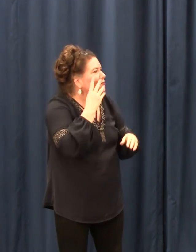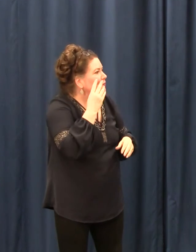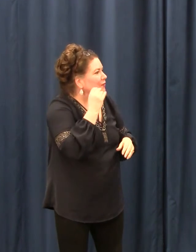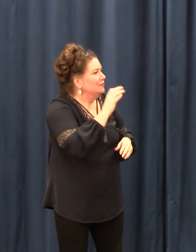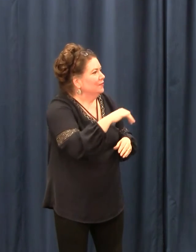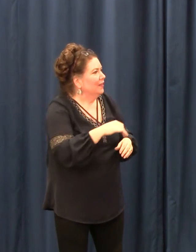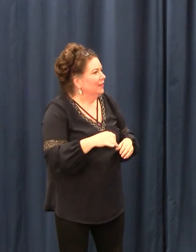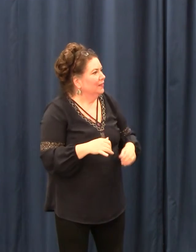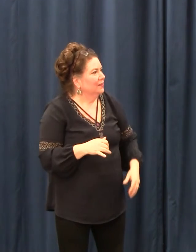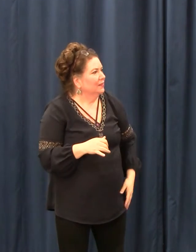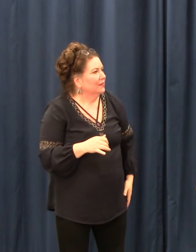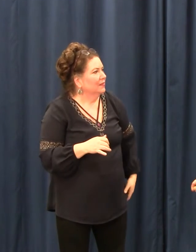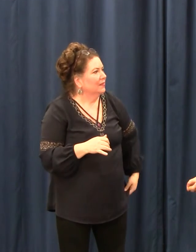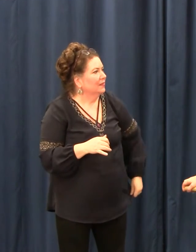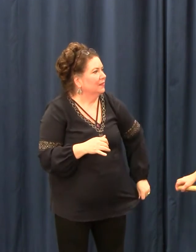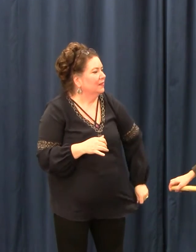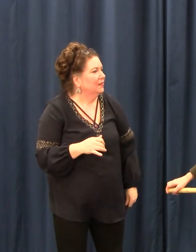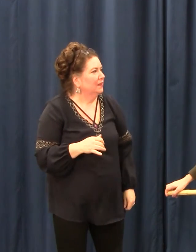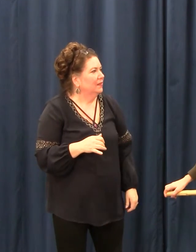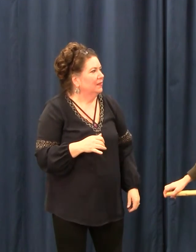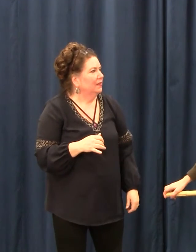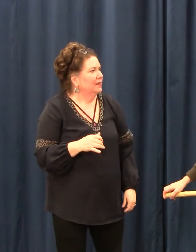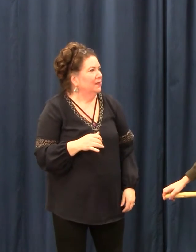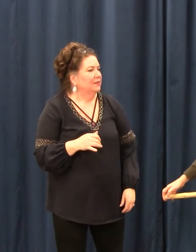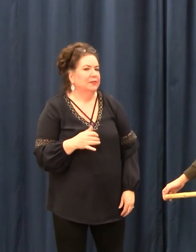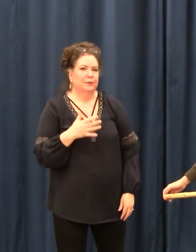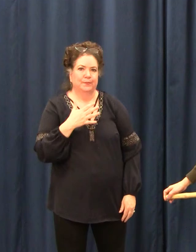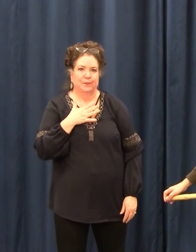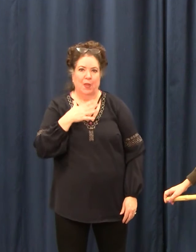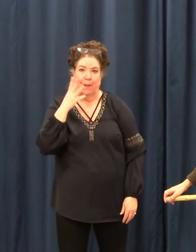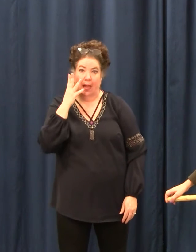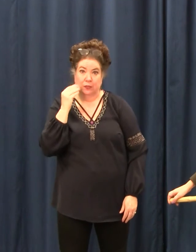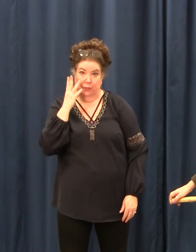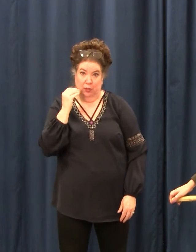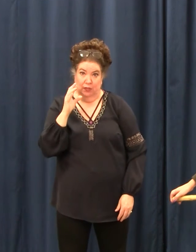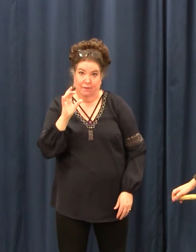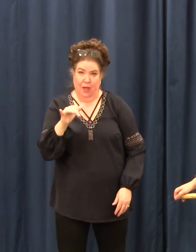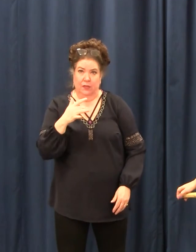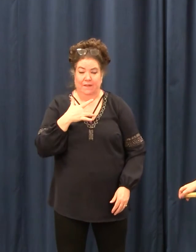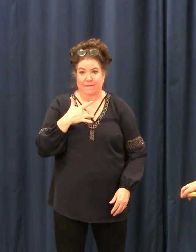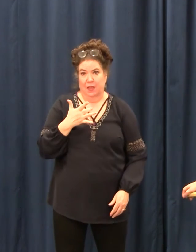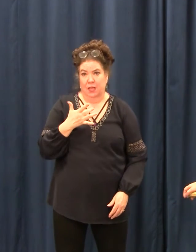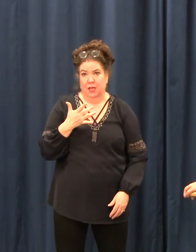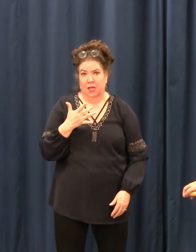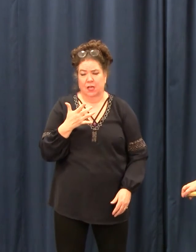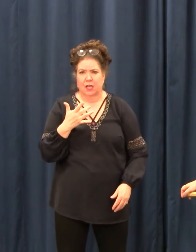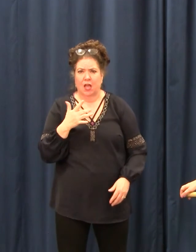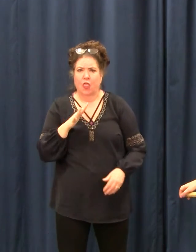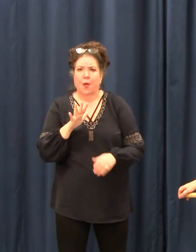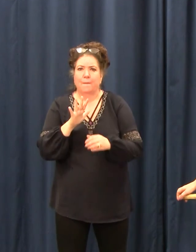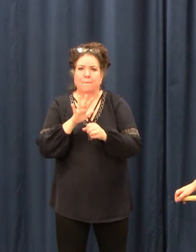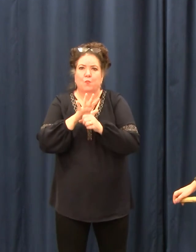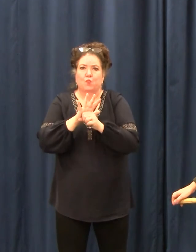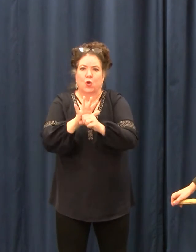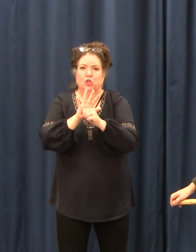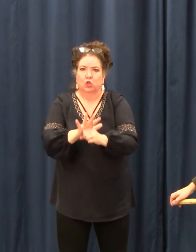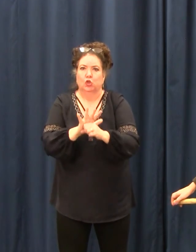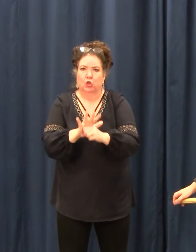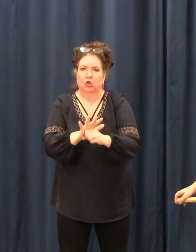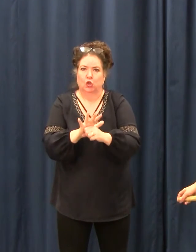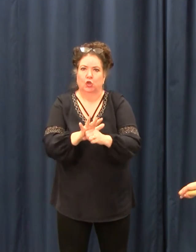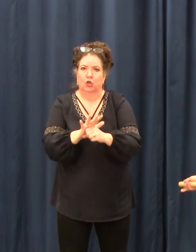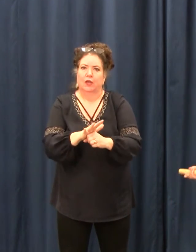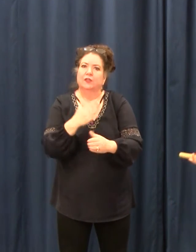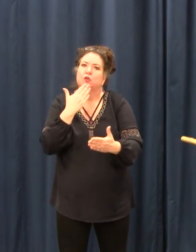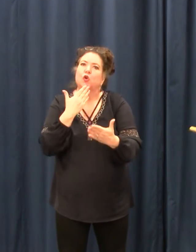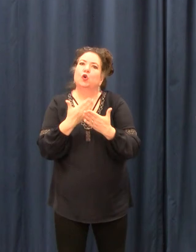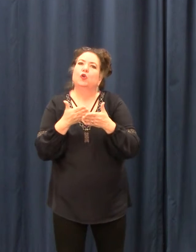(Heather) In my experience, I was feeling the pressure. It's such a good way to feel